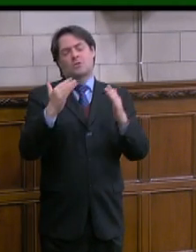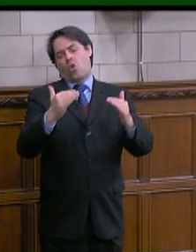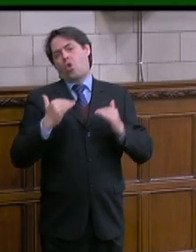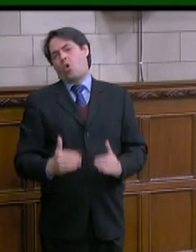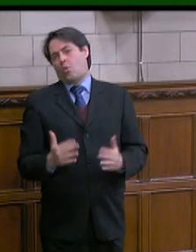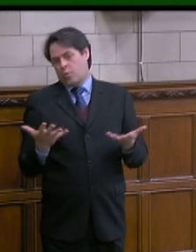The hon.